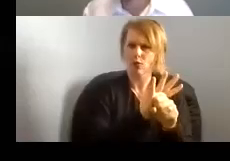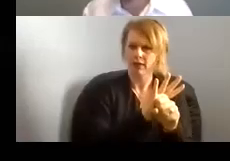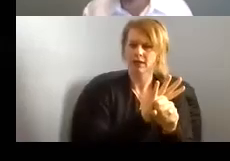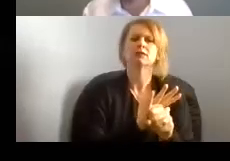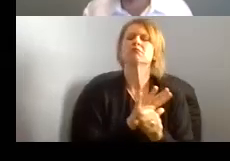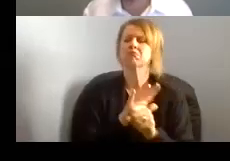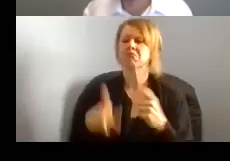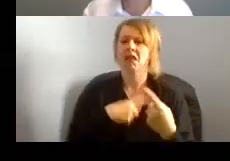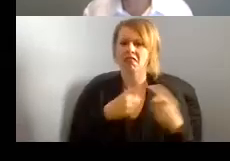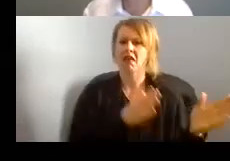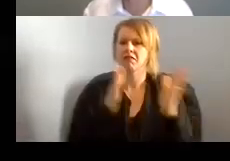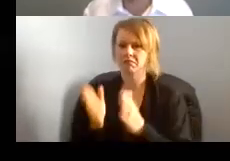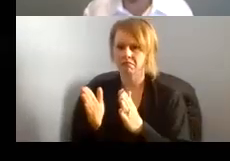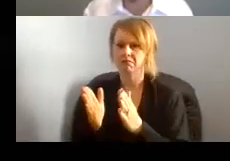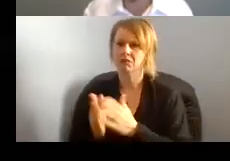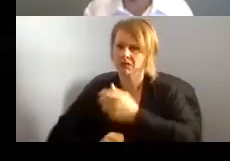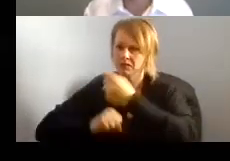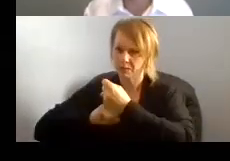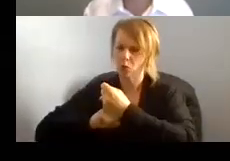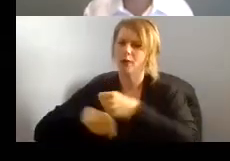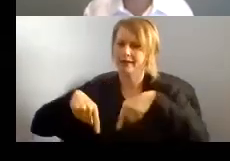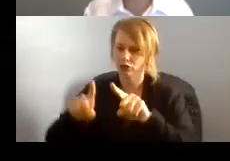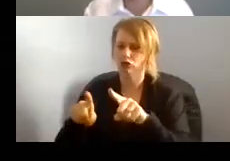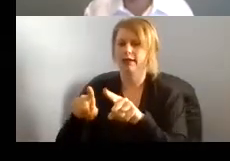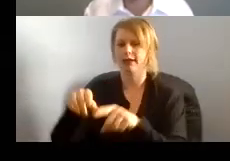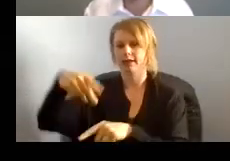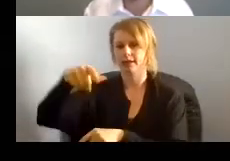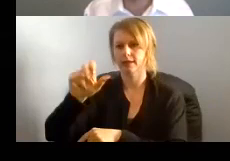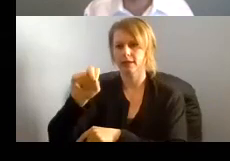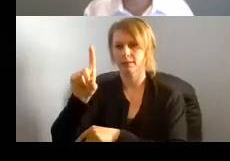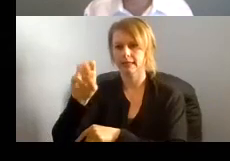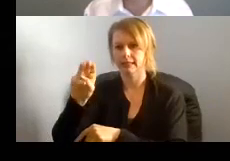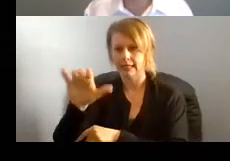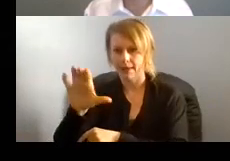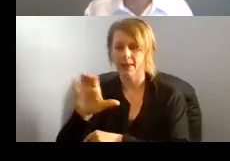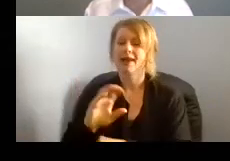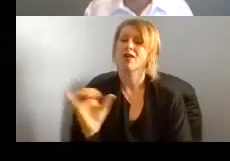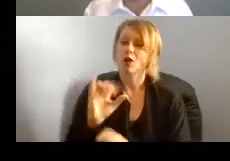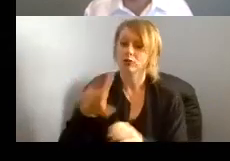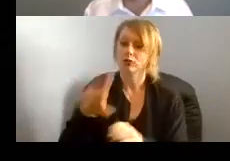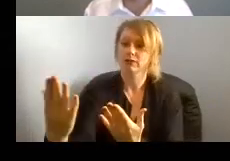… to supporting grieving students during this pandemic. And offer some free resources for addressing these unique challenges.